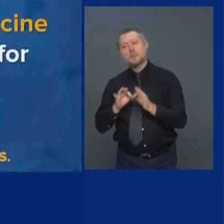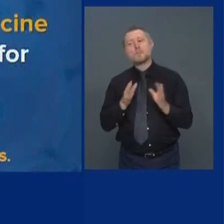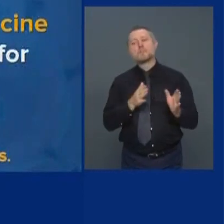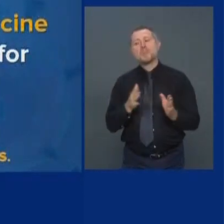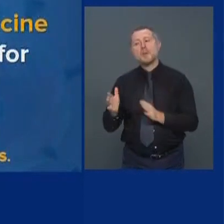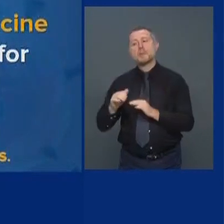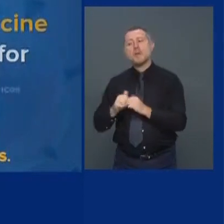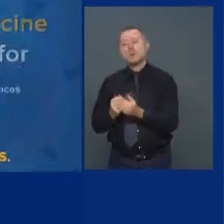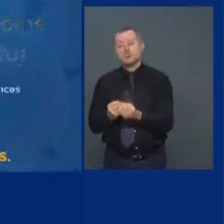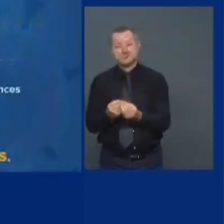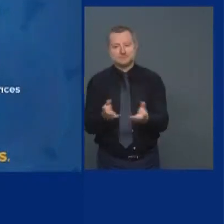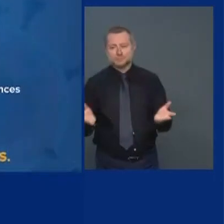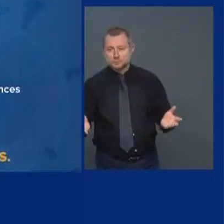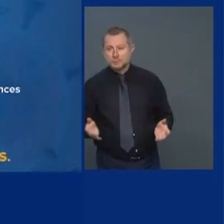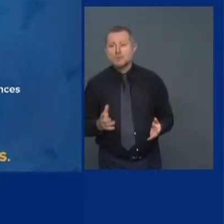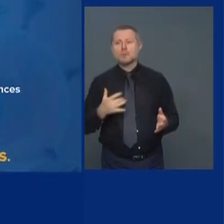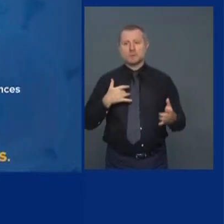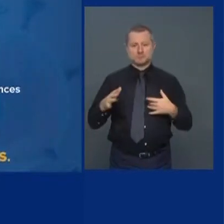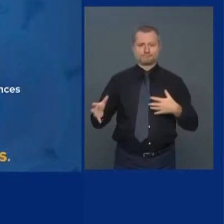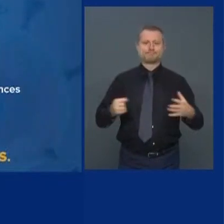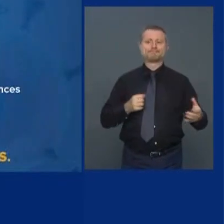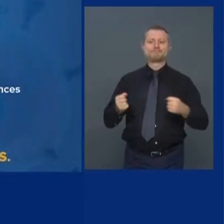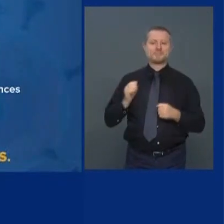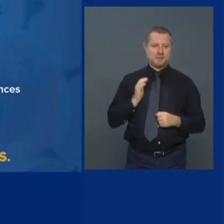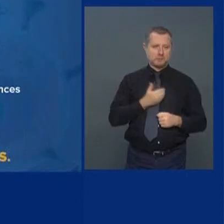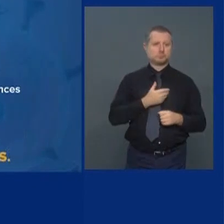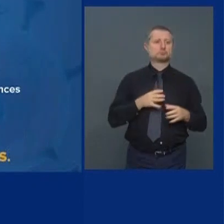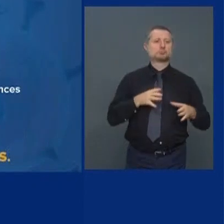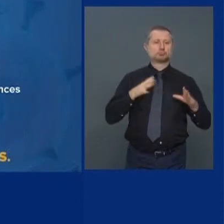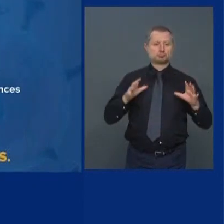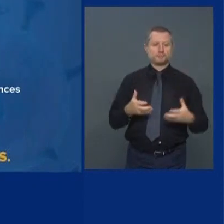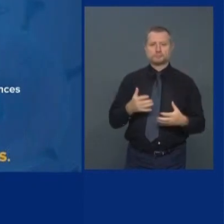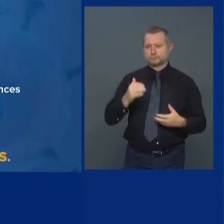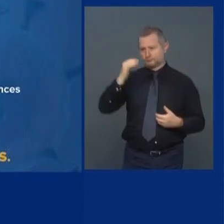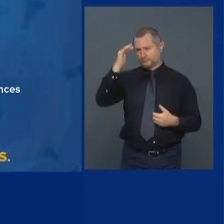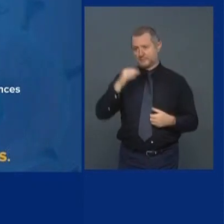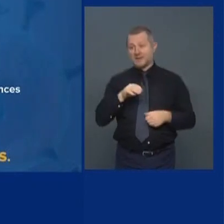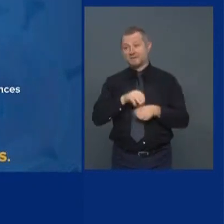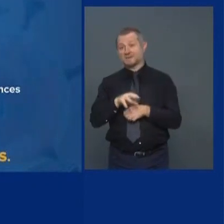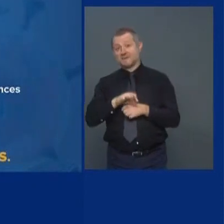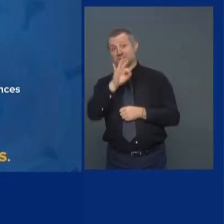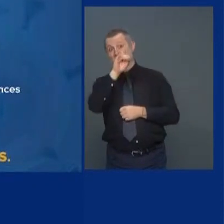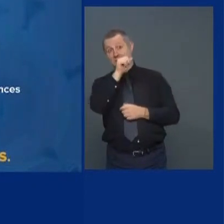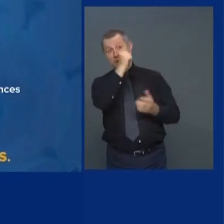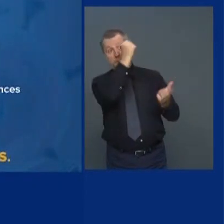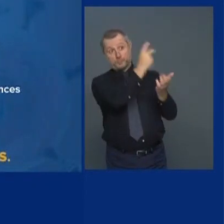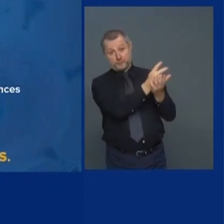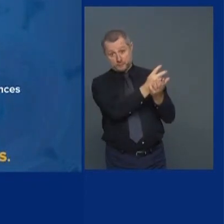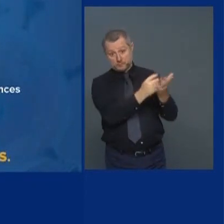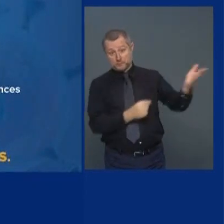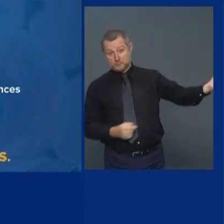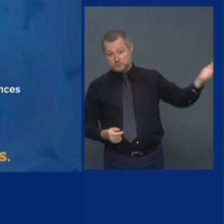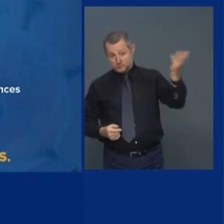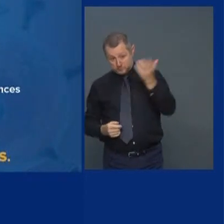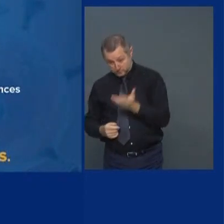NEW YORKERS IT'S SAFE. AND WE WANT TO HAVE A